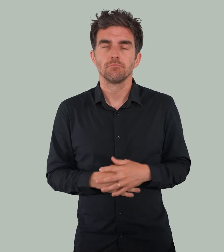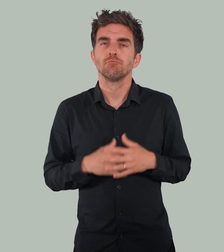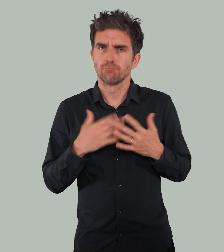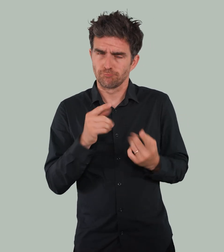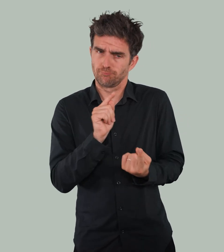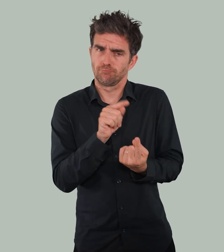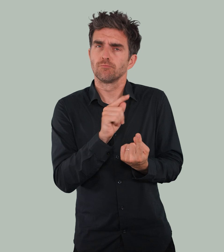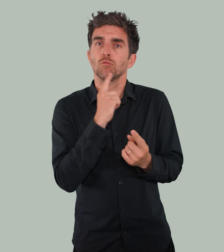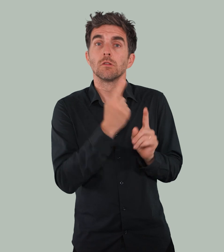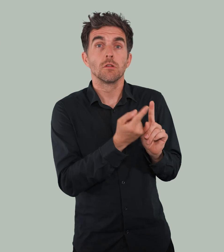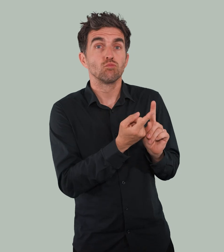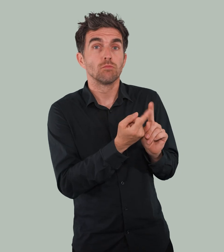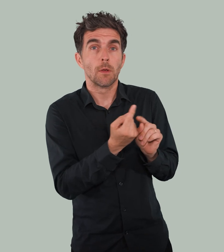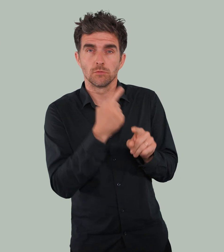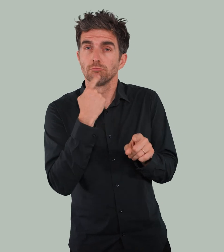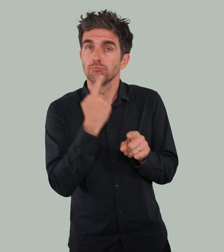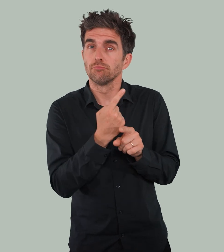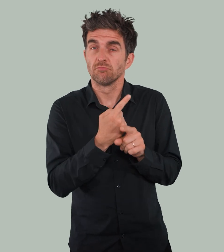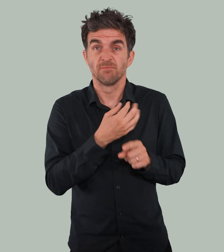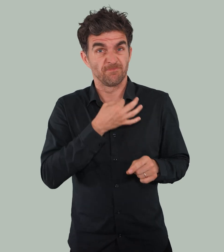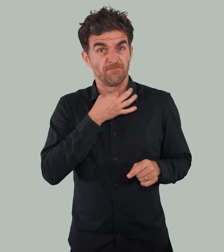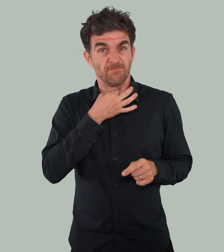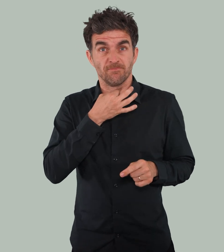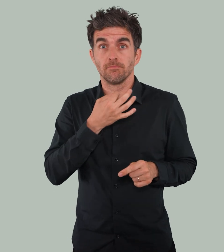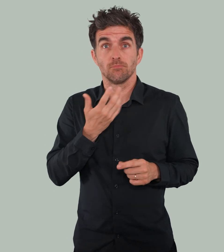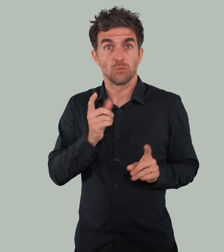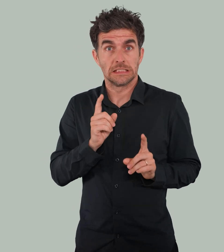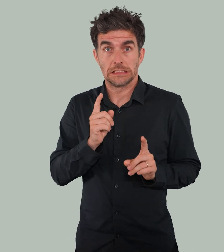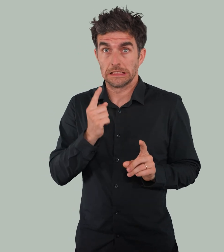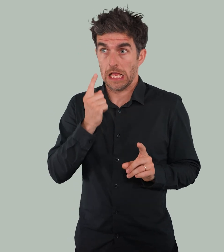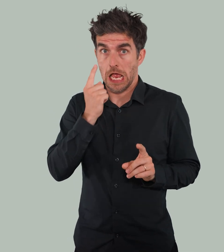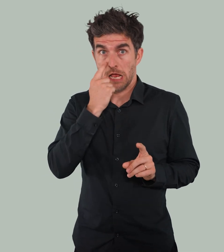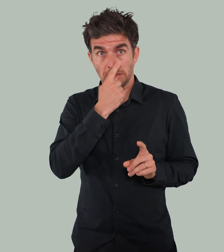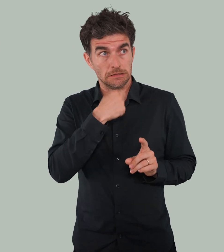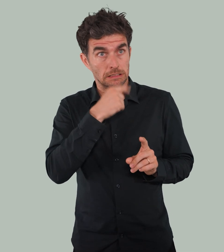In particular, responses refer to a perceived risk that evidence of